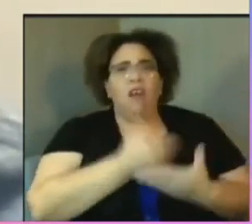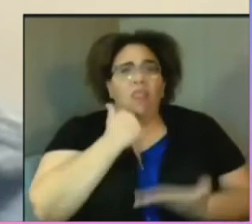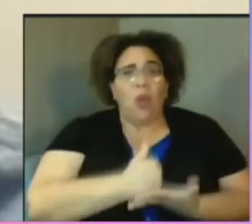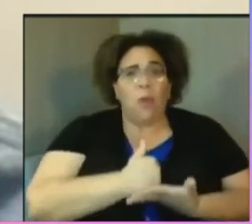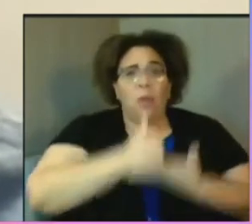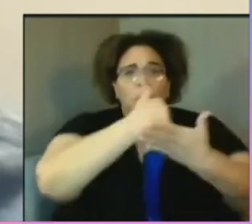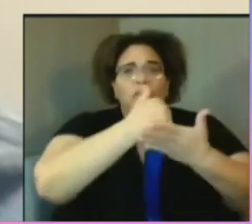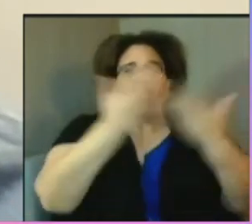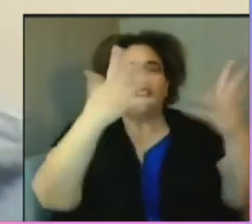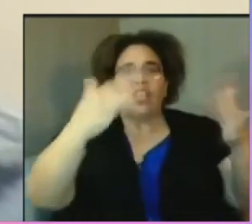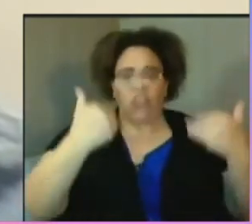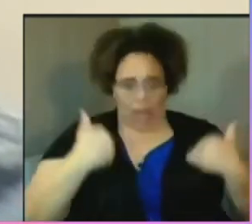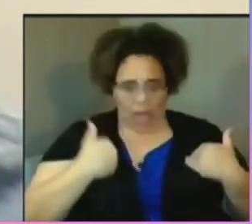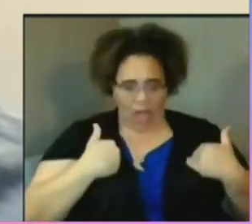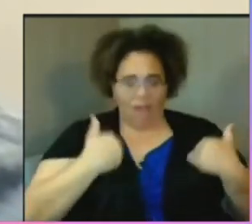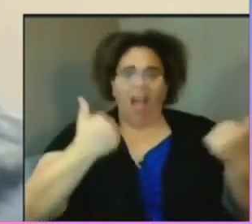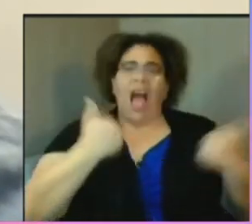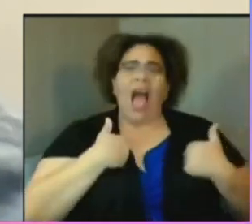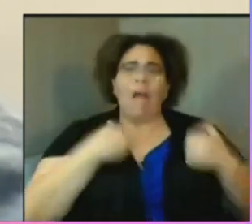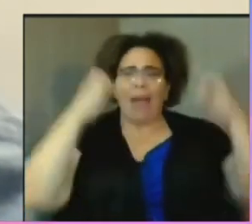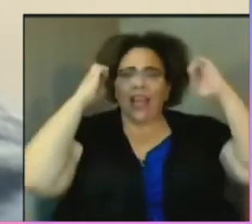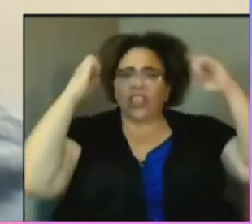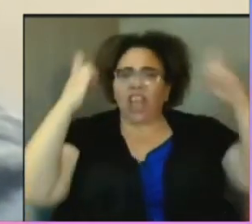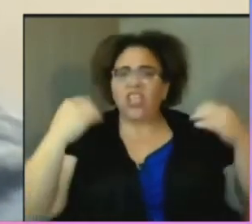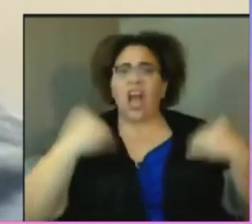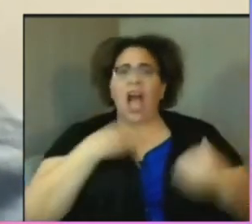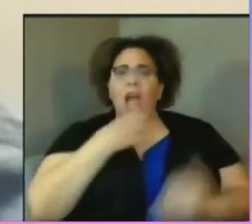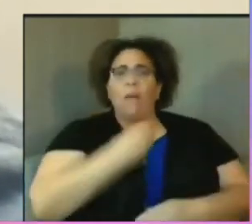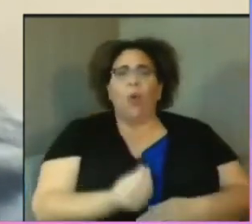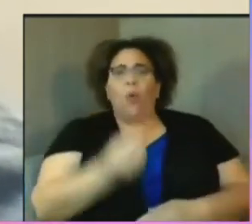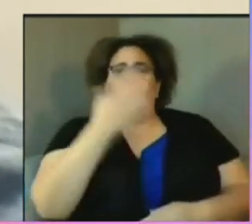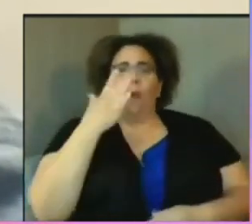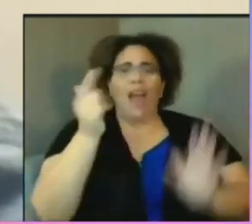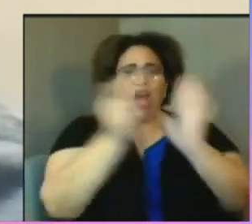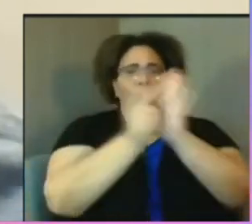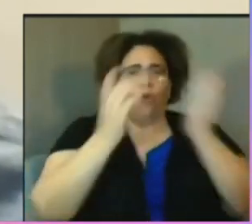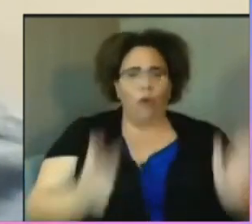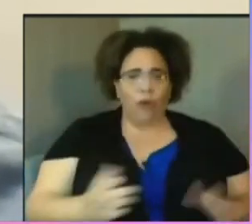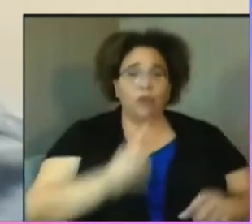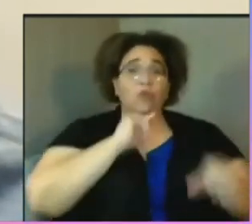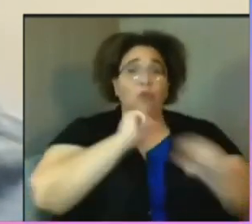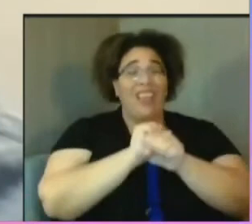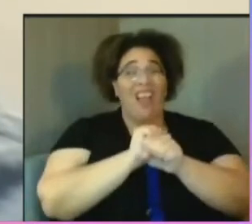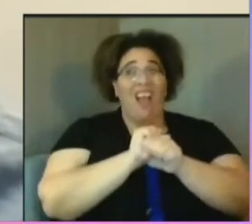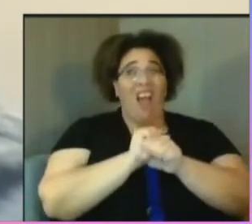as a white lawyer, in many ways, I look like everyone else in the courtroom